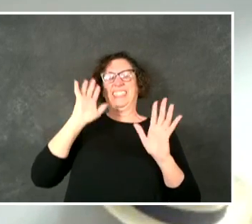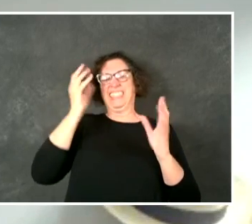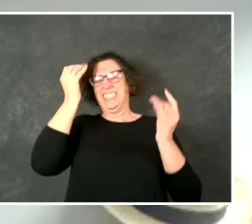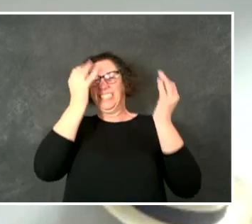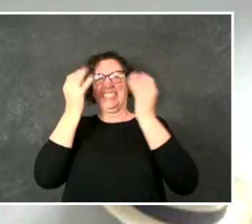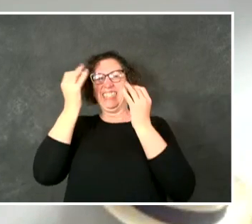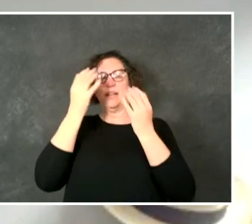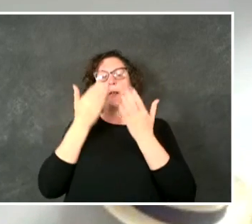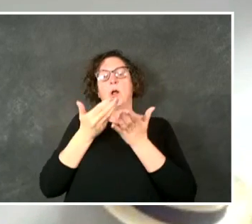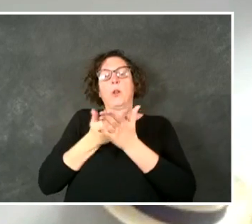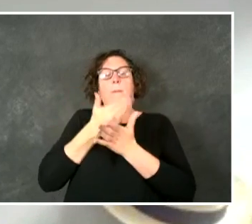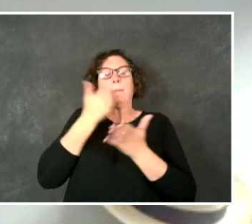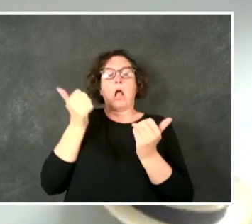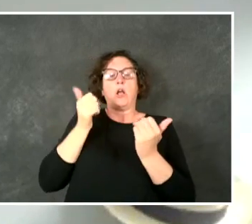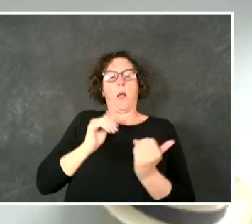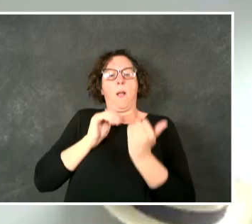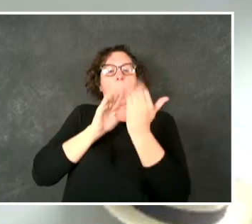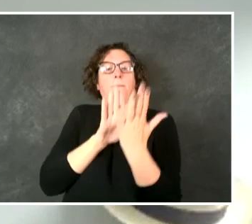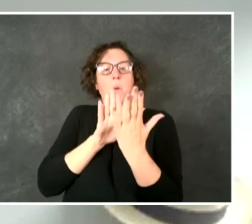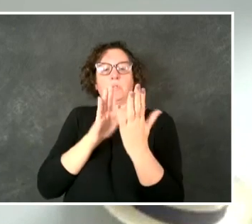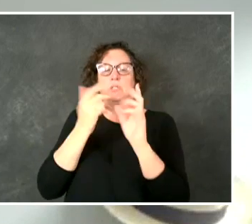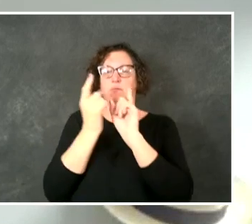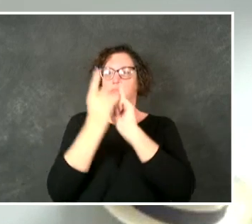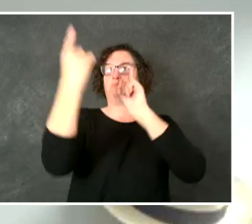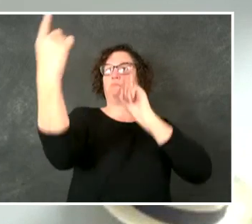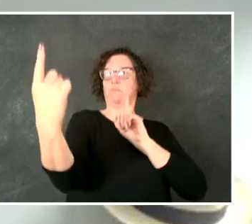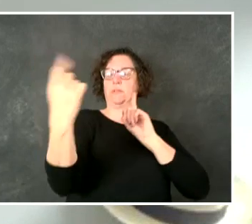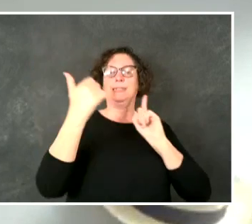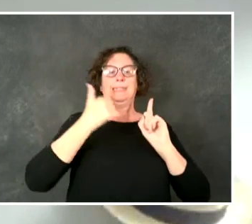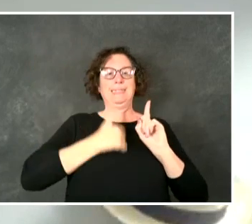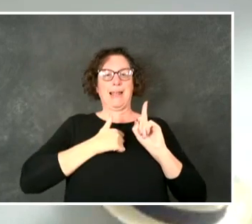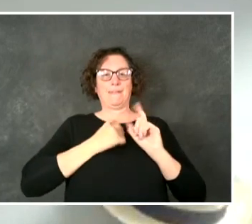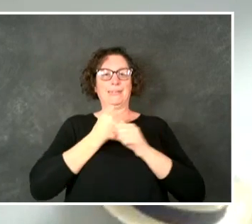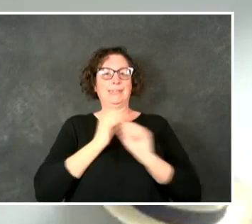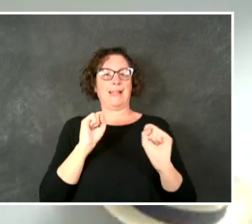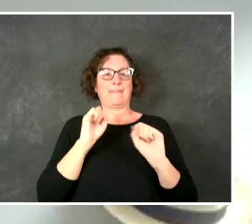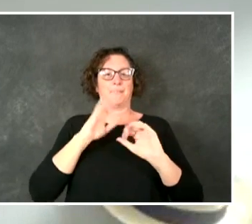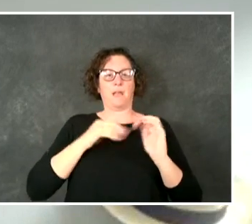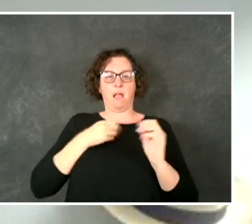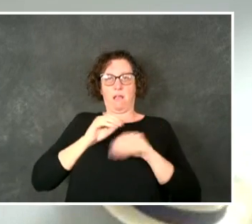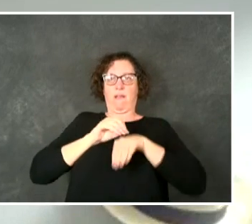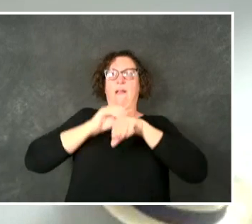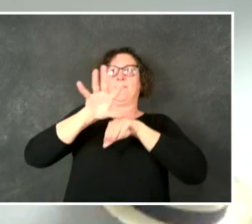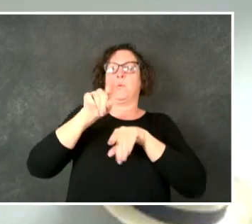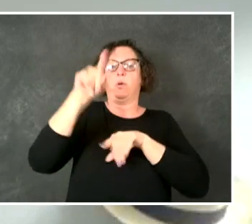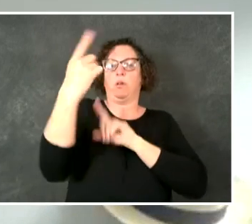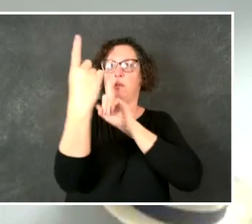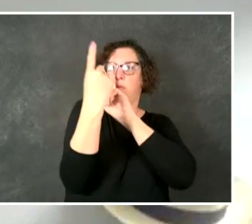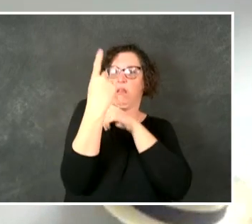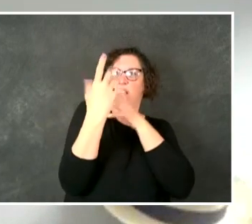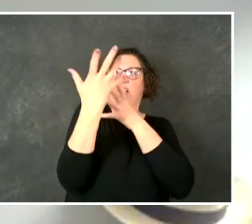REALYL NEEDED. IN TERMS OF THE